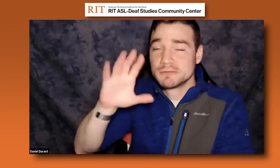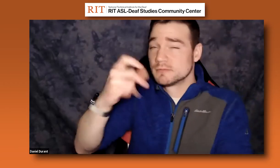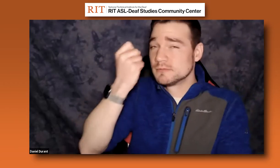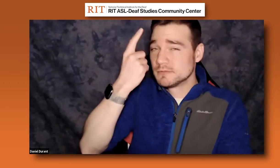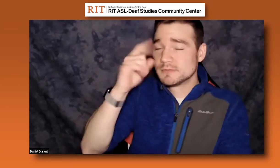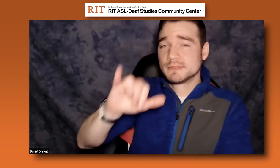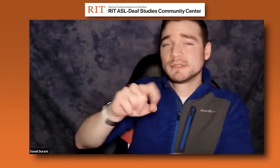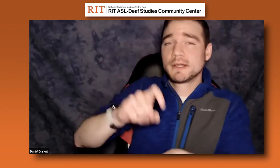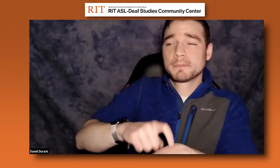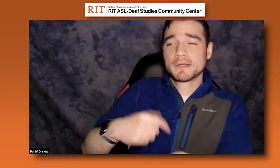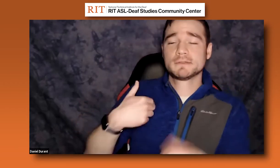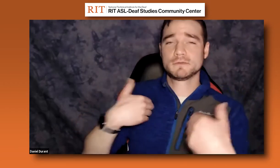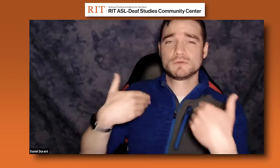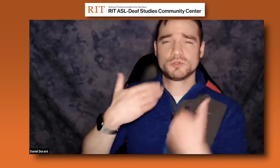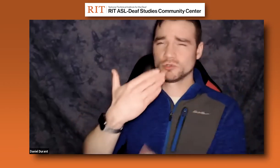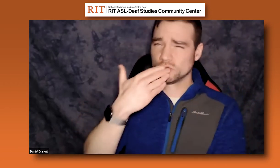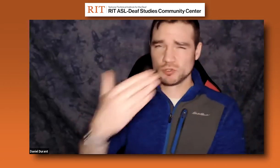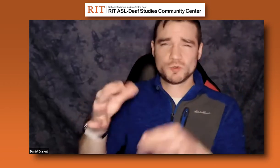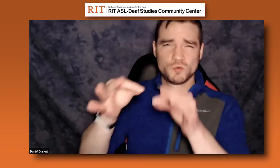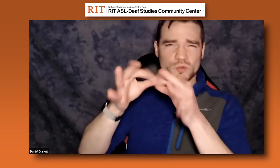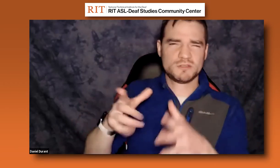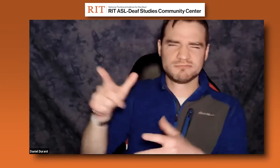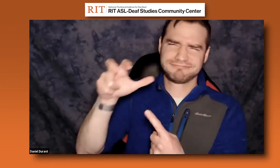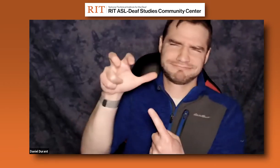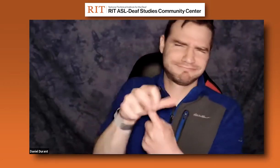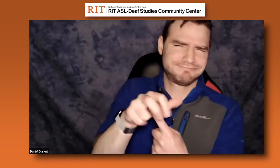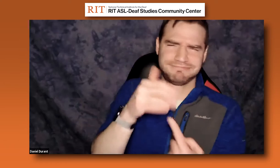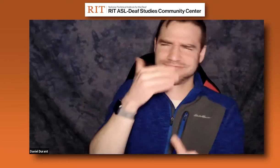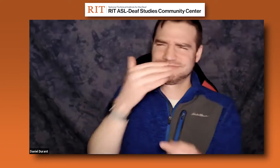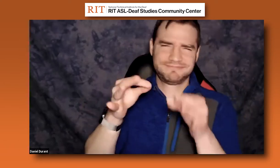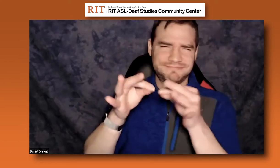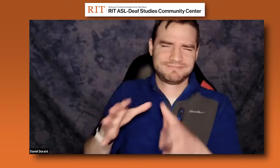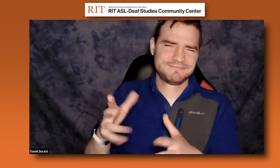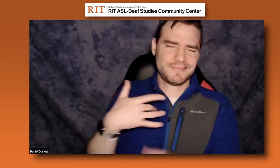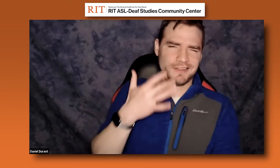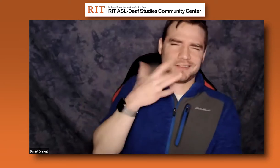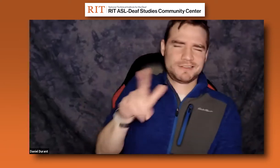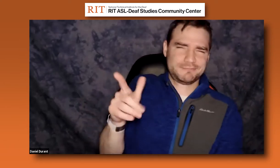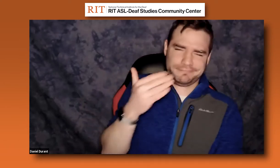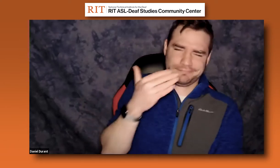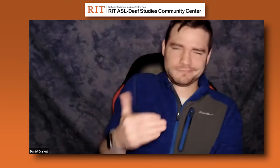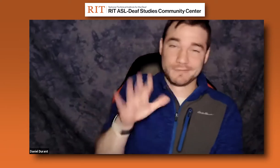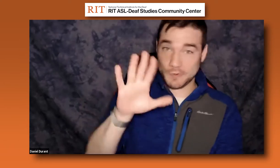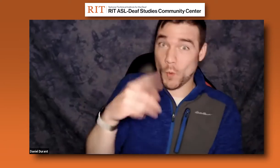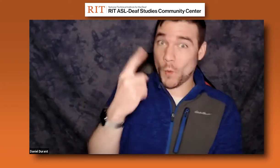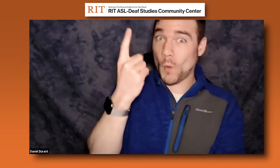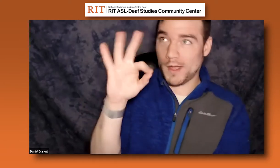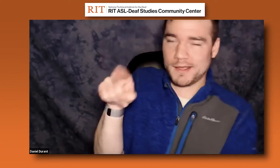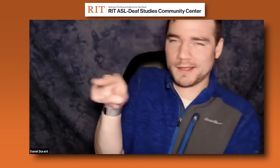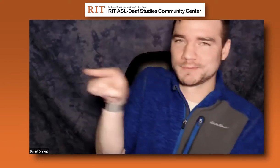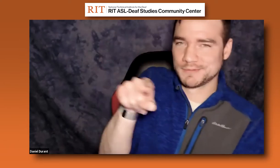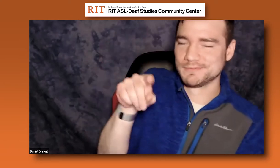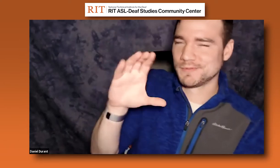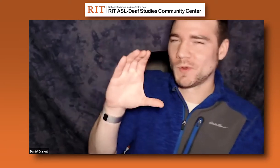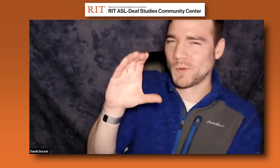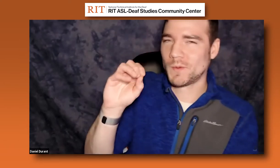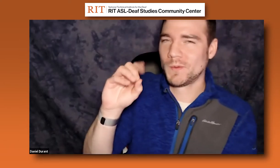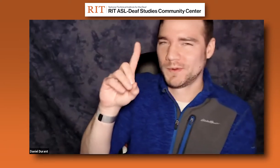with mostly hearing students. At that time, I did have a fantastic interpreter. I must say I'm very lucky.